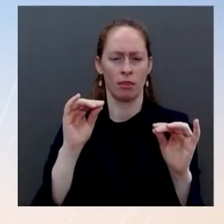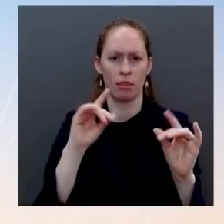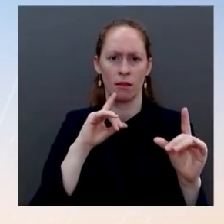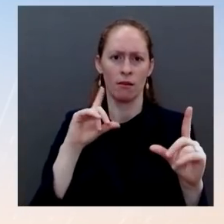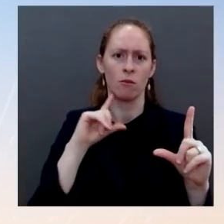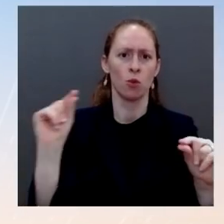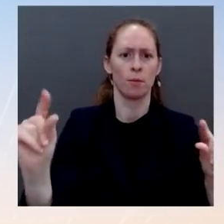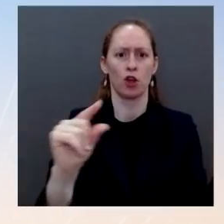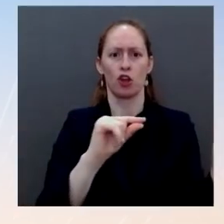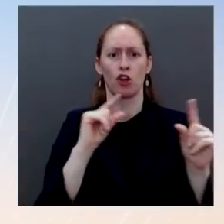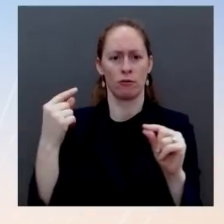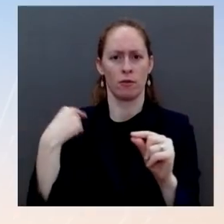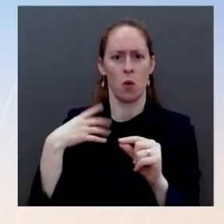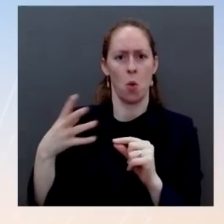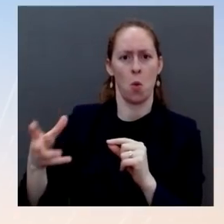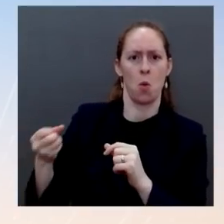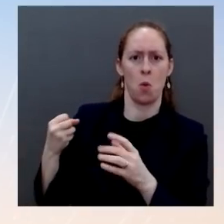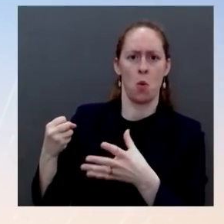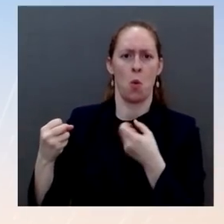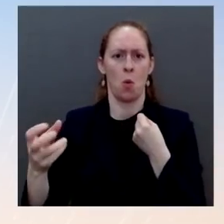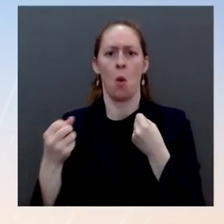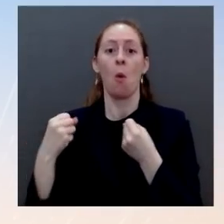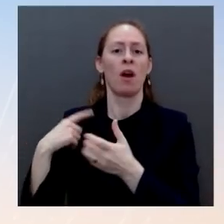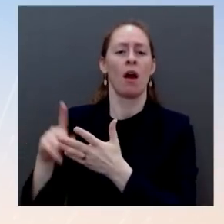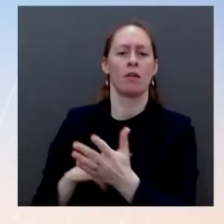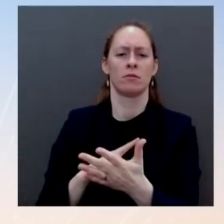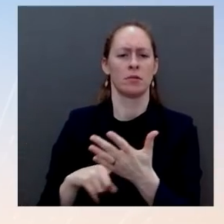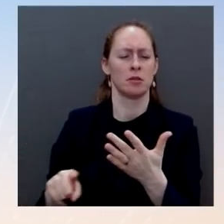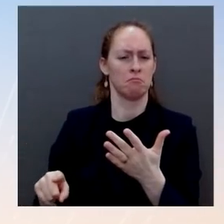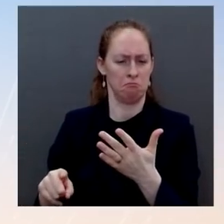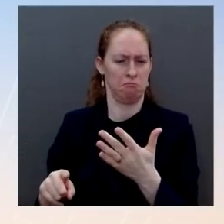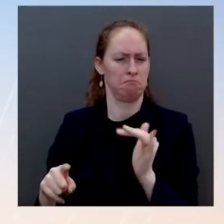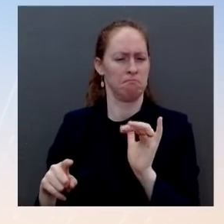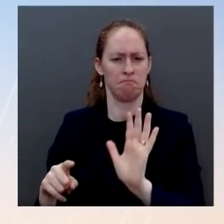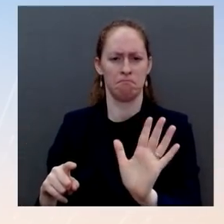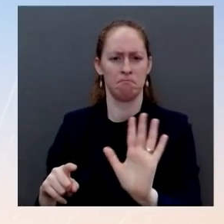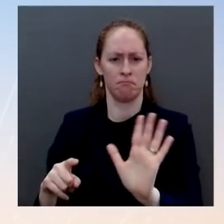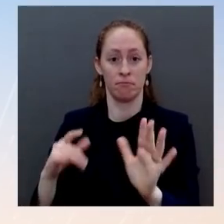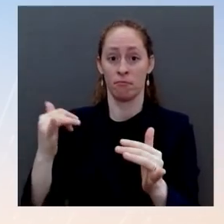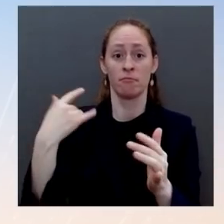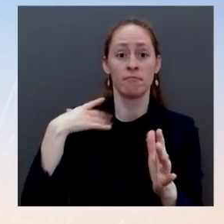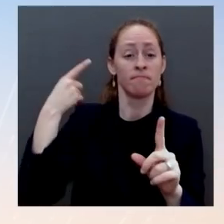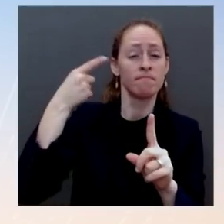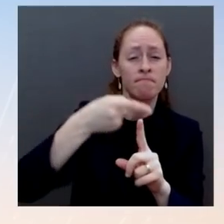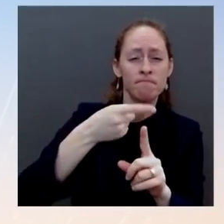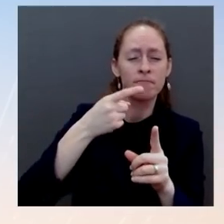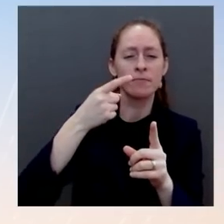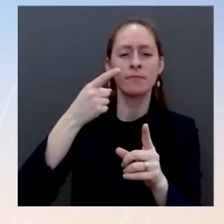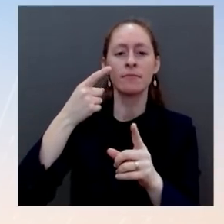We're continuing to build on the supply we have, and we'll continue to distribute that equitably to states and communities across the country.